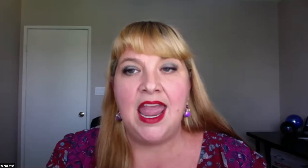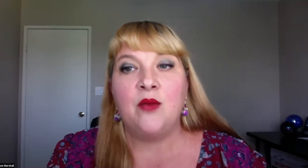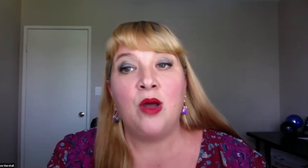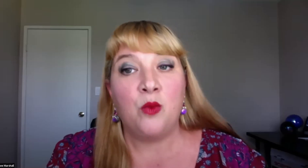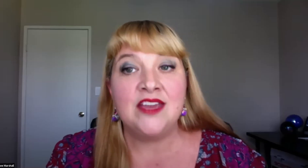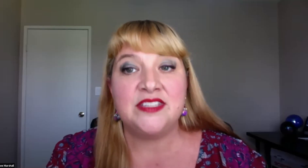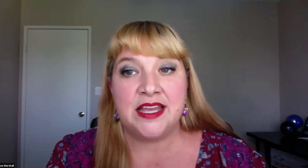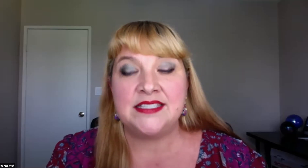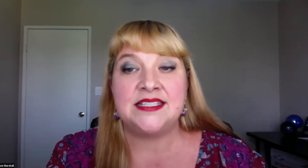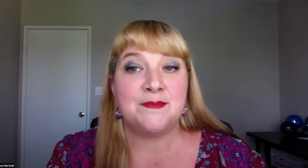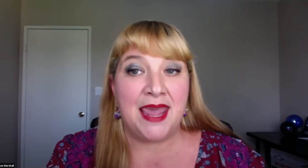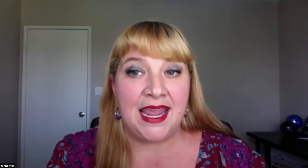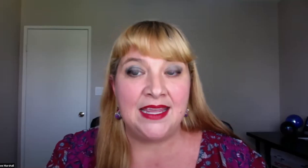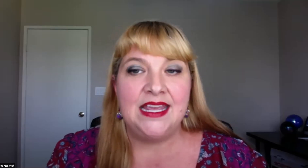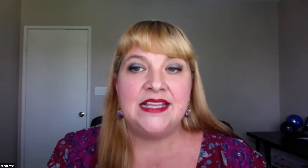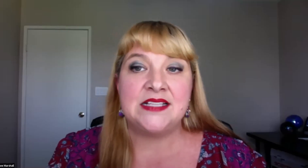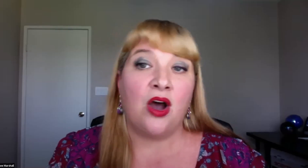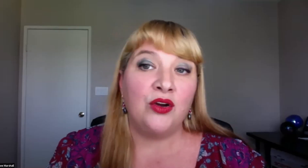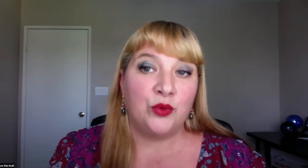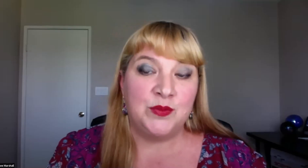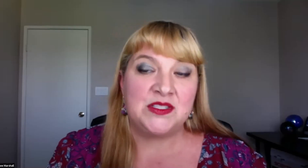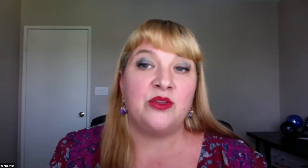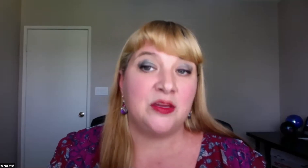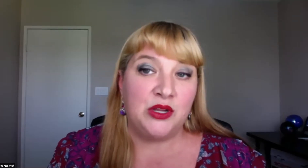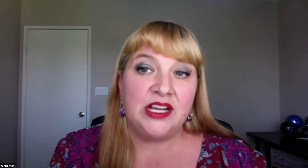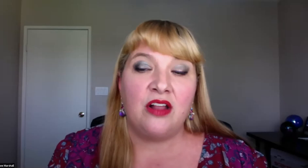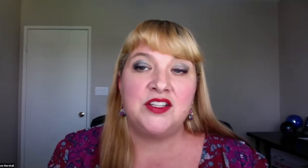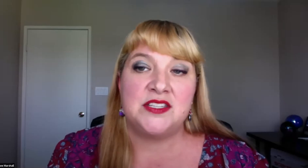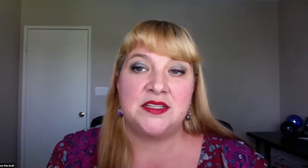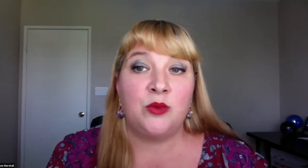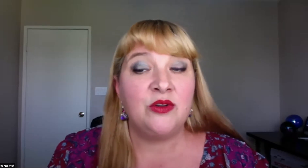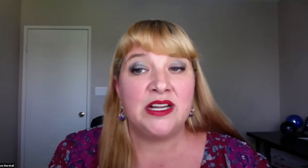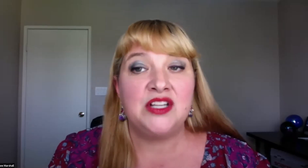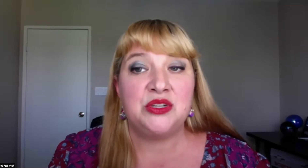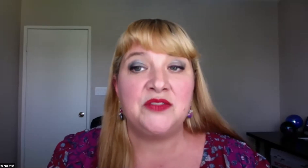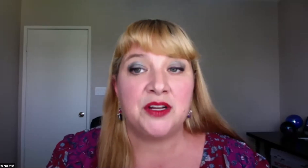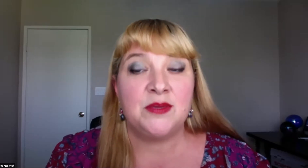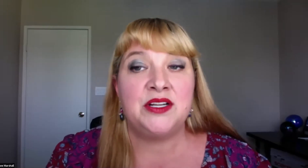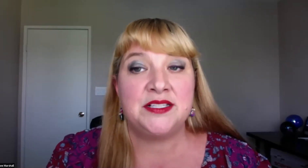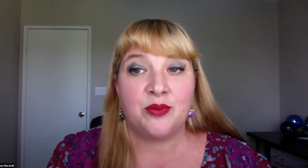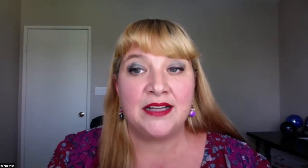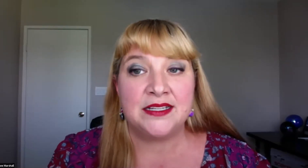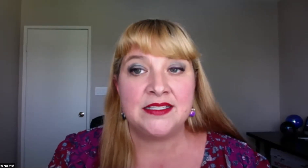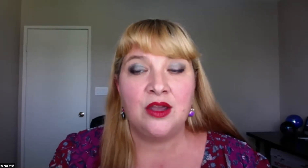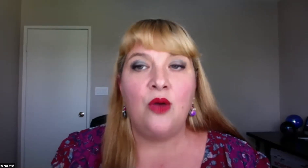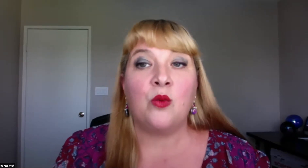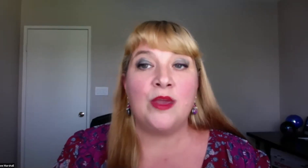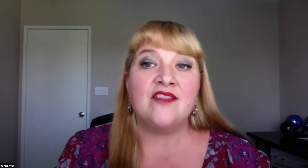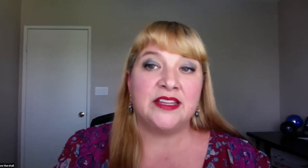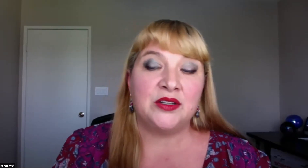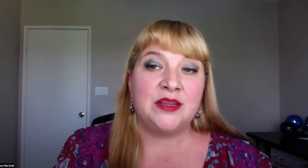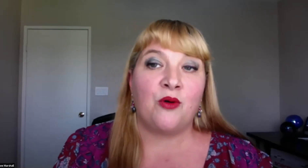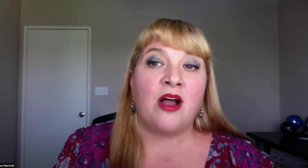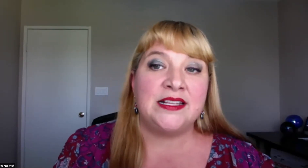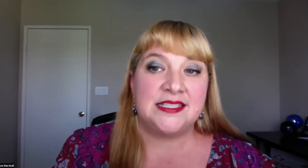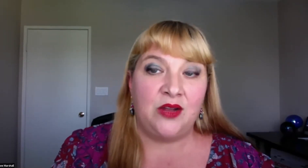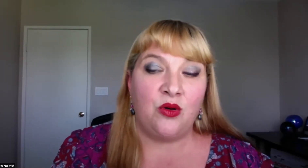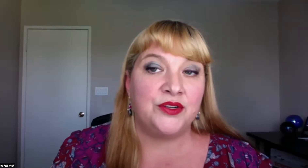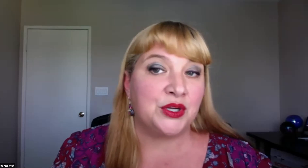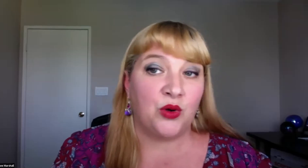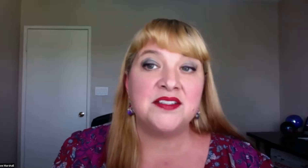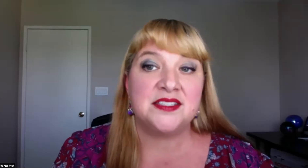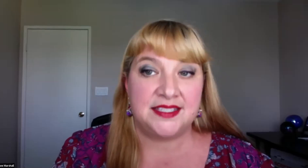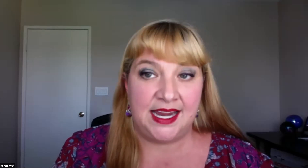Renee Marshall: And what we have done since May is our groups through the community college system we've created two different communities of practice where we have literally brought in stakeholders across the state.